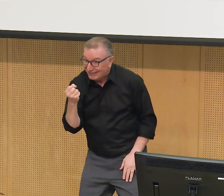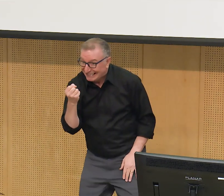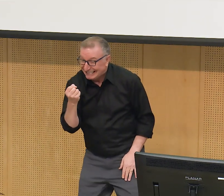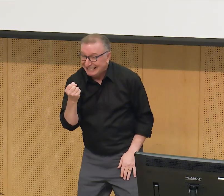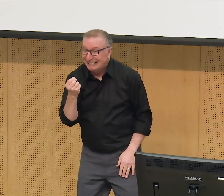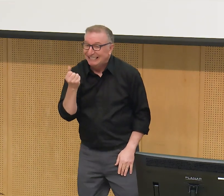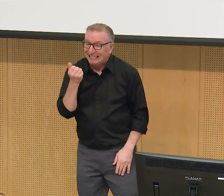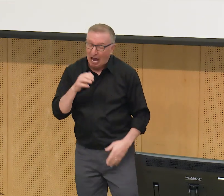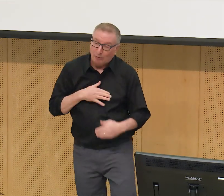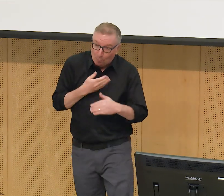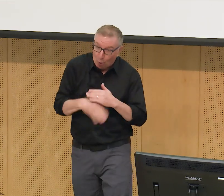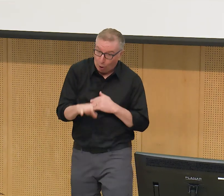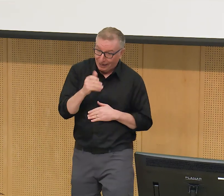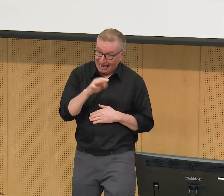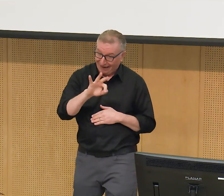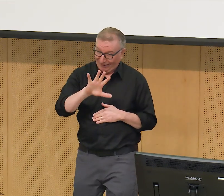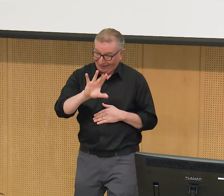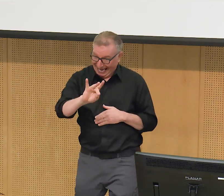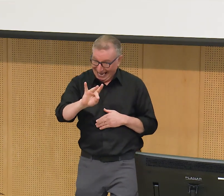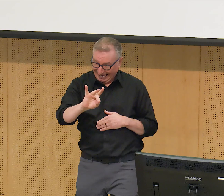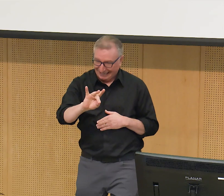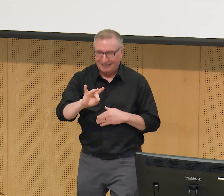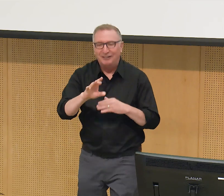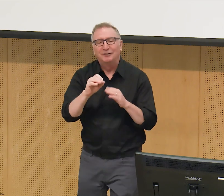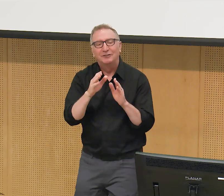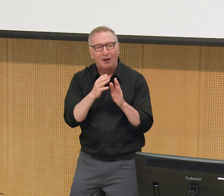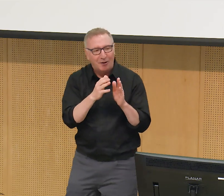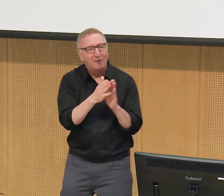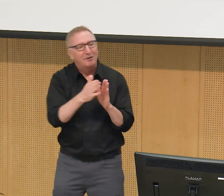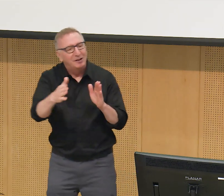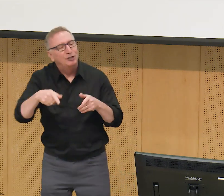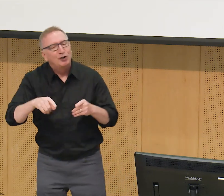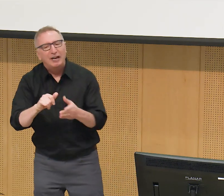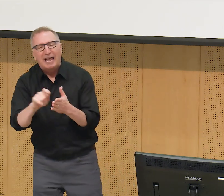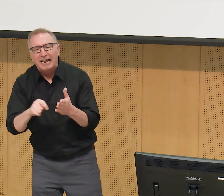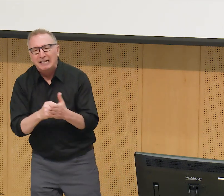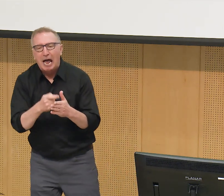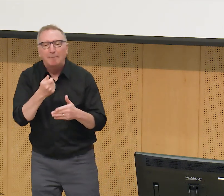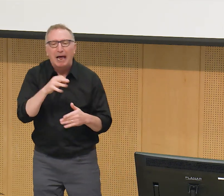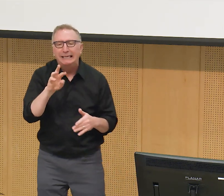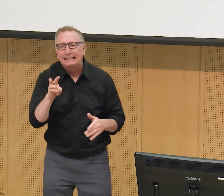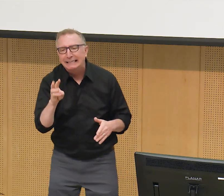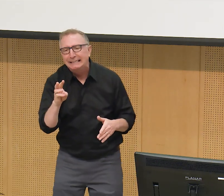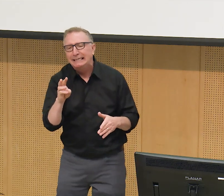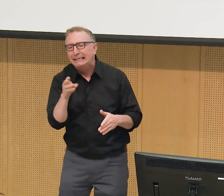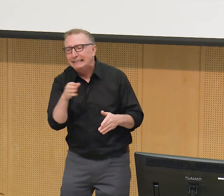In the 1950s--I was born in '58-- it didn't look like that, but at that time,